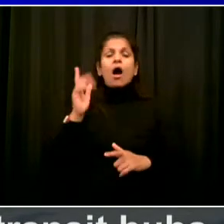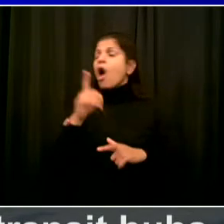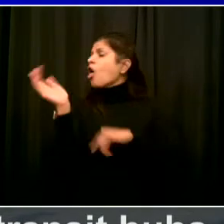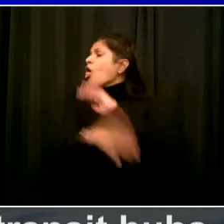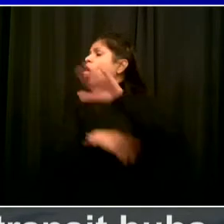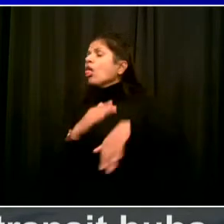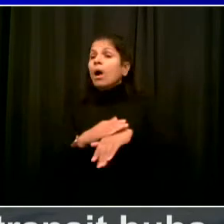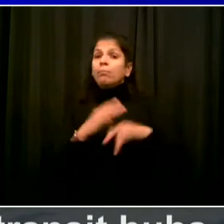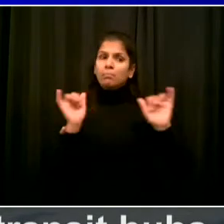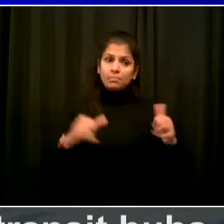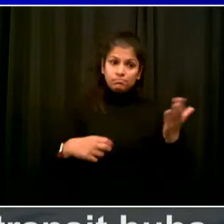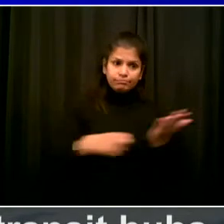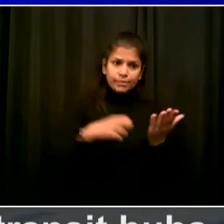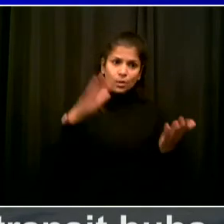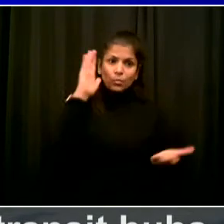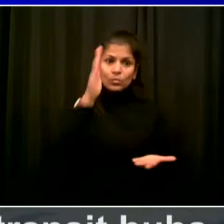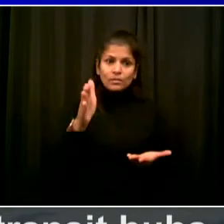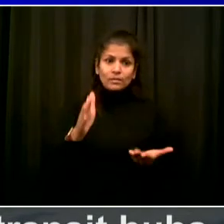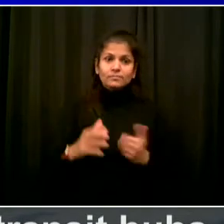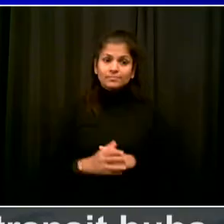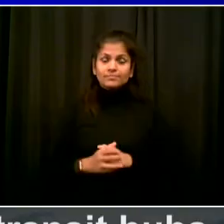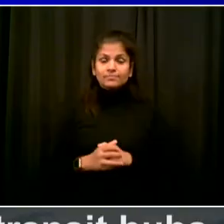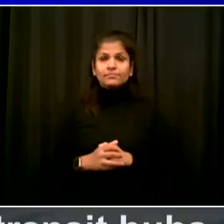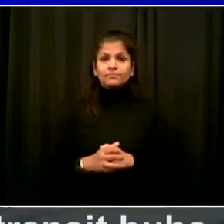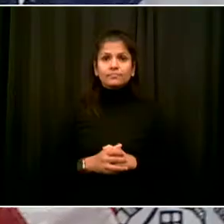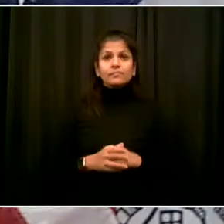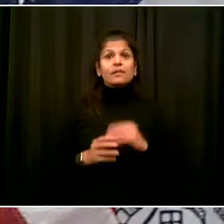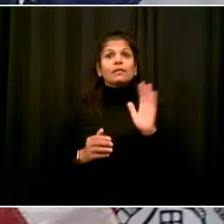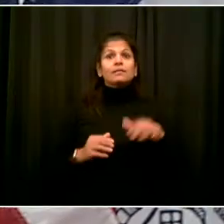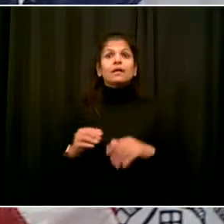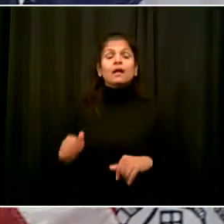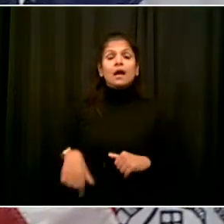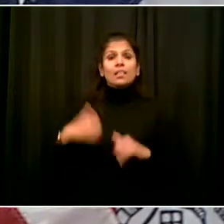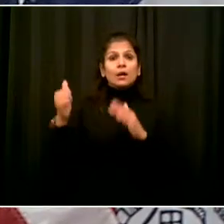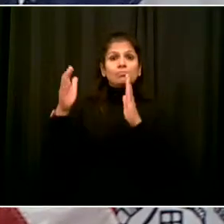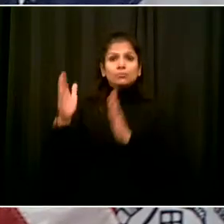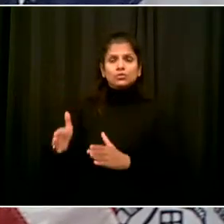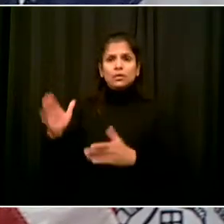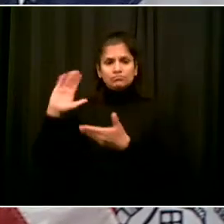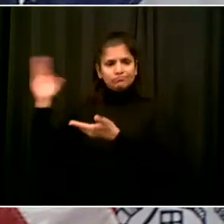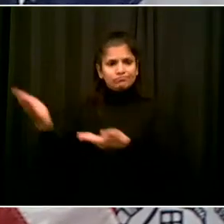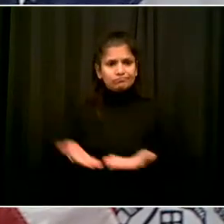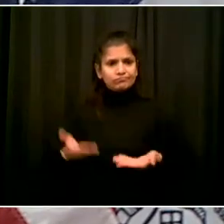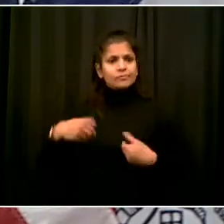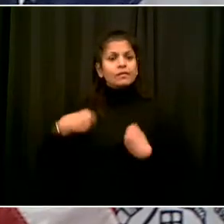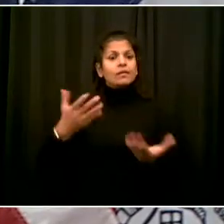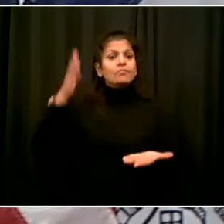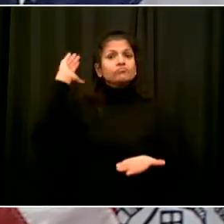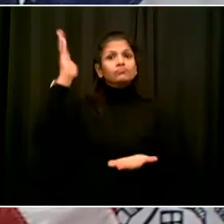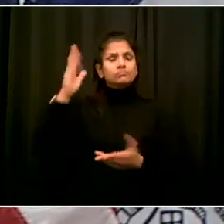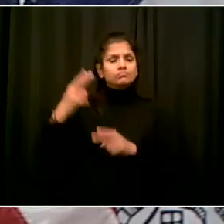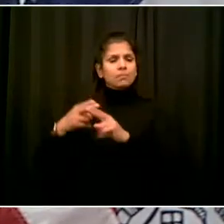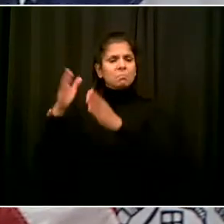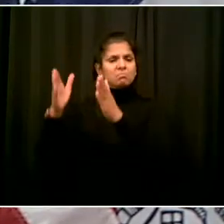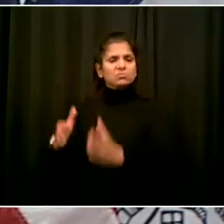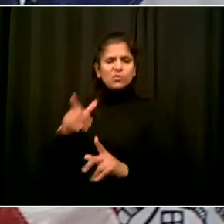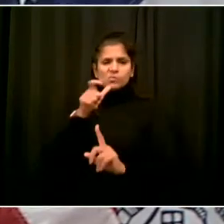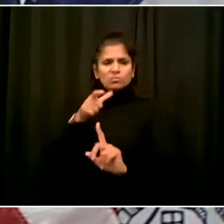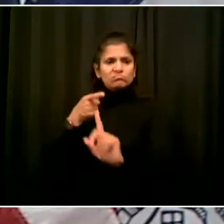PENALTIES THAT WILL BE APPLIED. NO ONE LIIKES THAT, NO ONE WANTS TO DO THAT. BUT WE WILL DO IT TO KEEP PEOPLE SAFE.